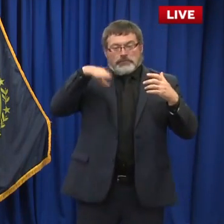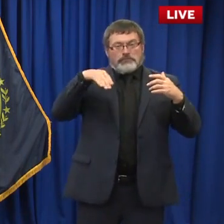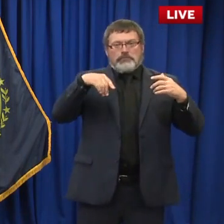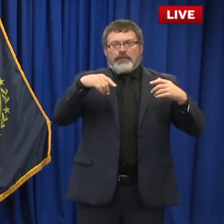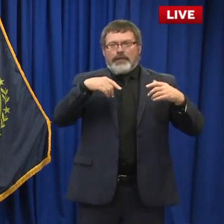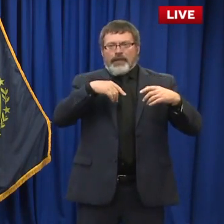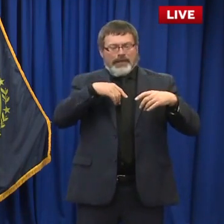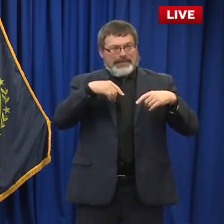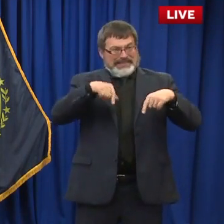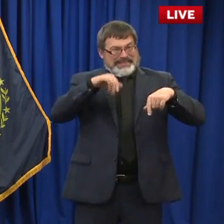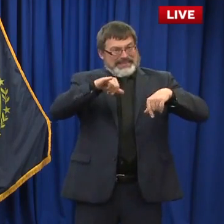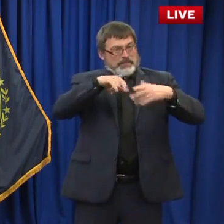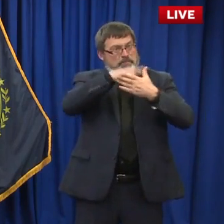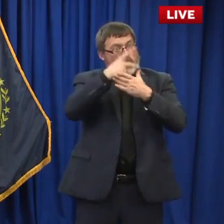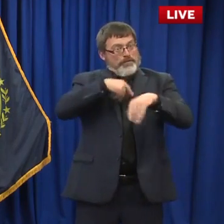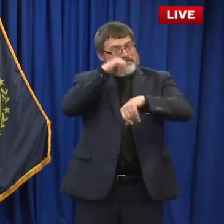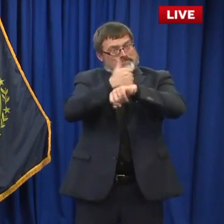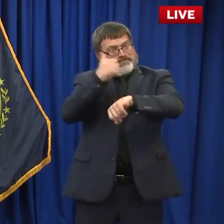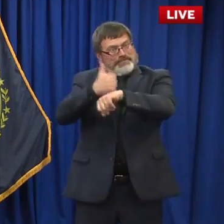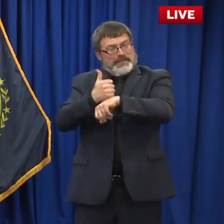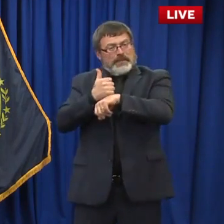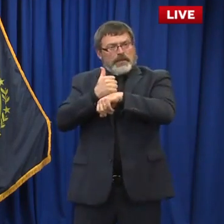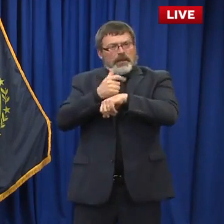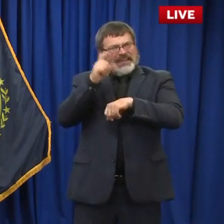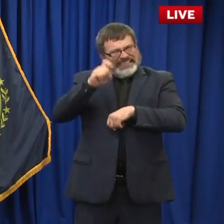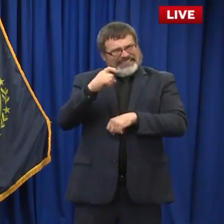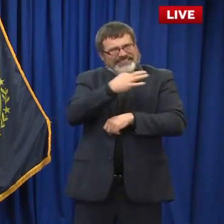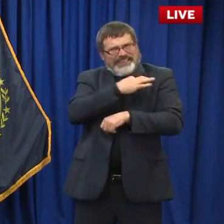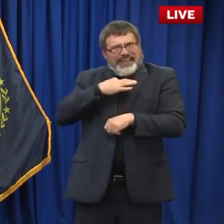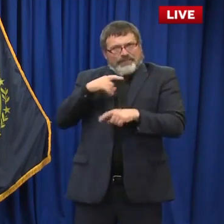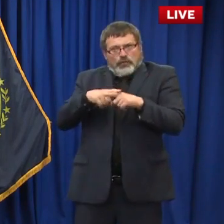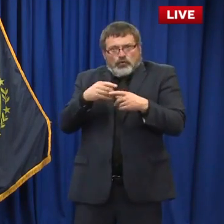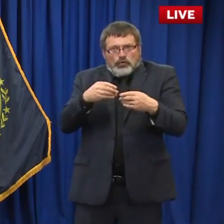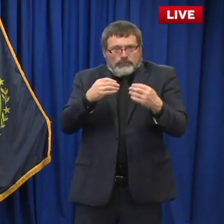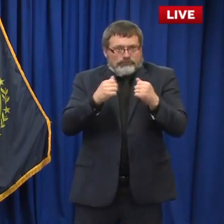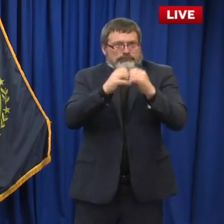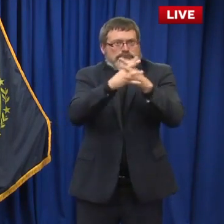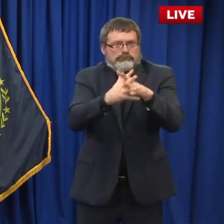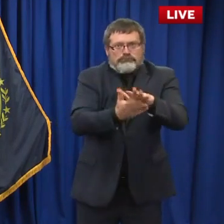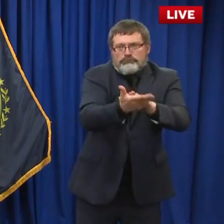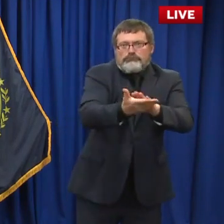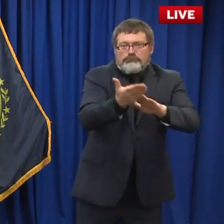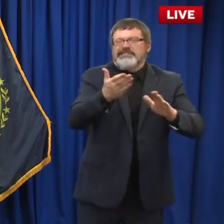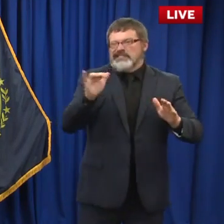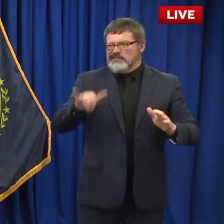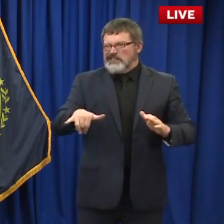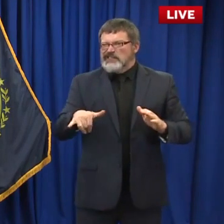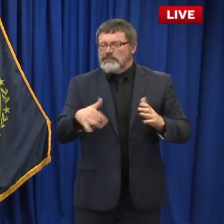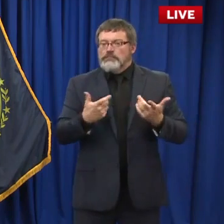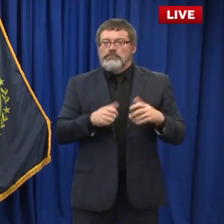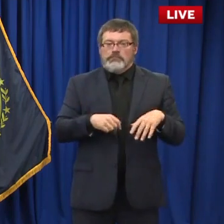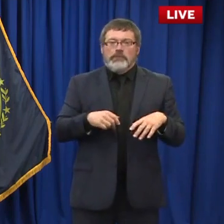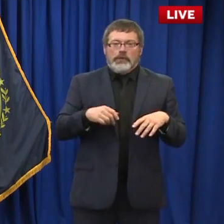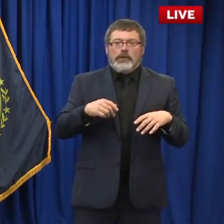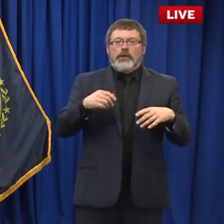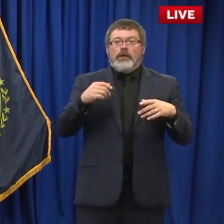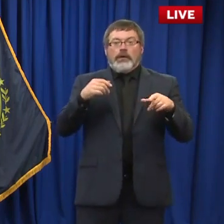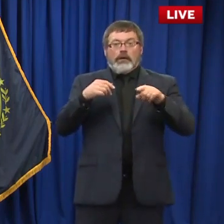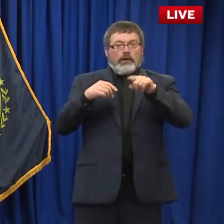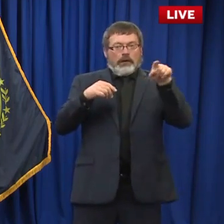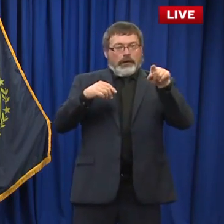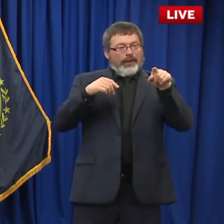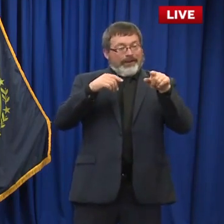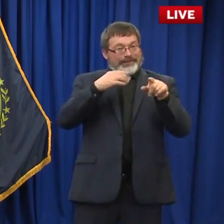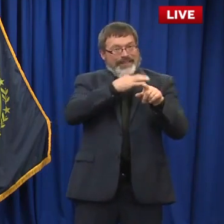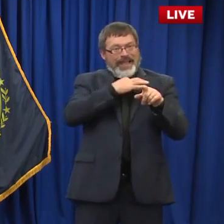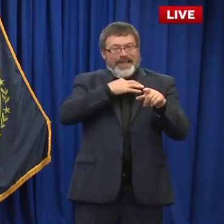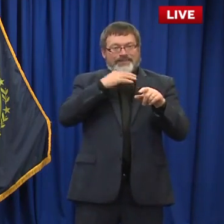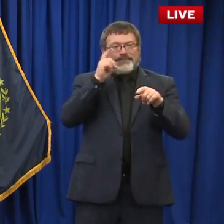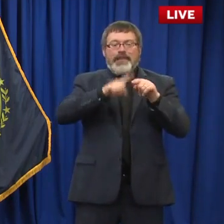A PROGRAM IS ONLY ACROSS THE STATE GOOD AS THOSE THAT CAN ACTUALLY DELIVER IT, SO MAKING SURE WE HAVE ADEQUATE WORKFORCE IN THOSE AREAS, MAKING SURE WE HAVE WORKFORCE THAT CAN SPEAK